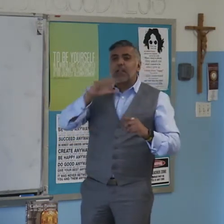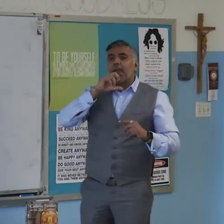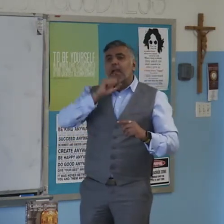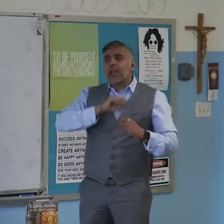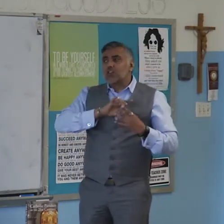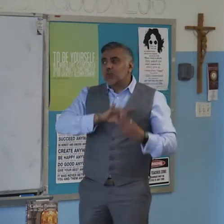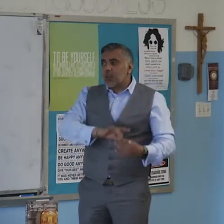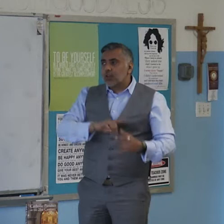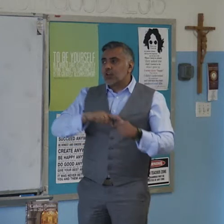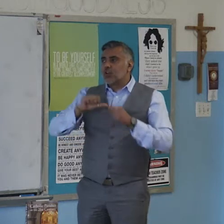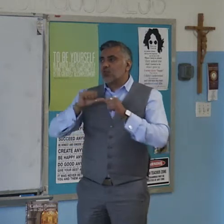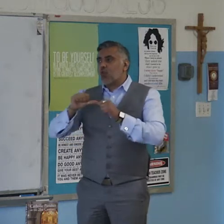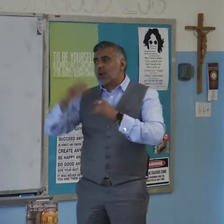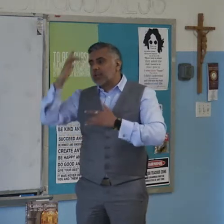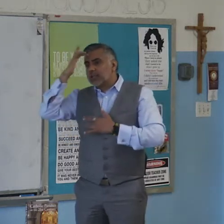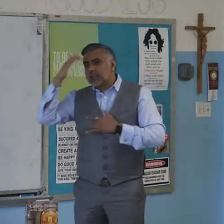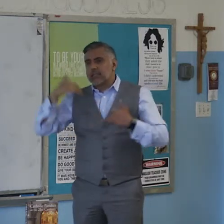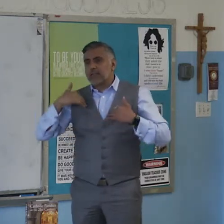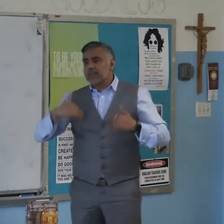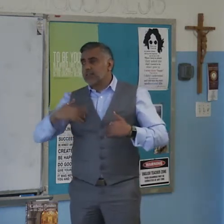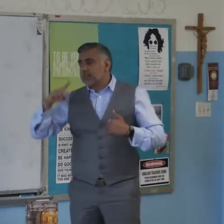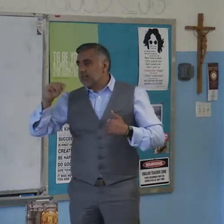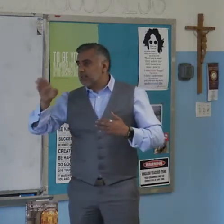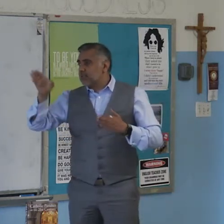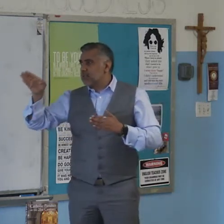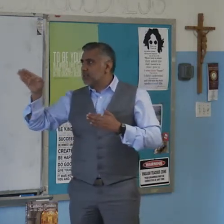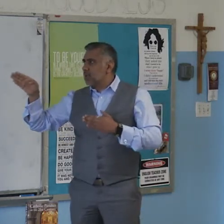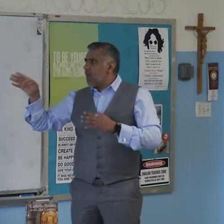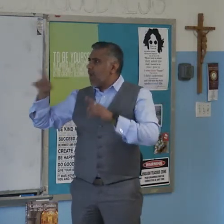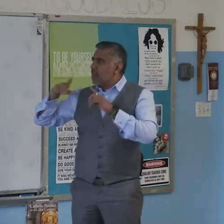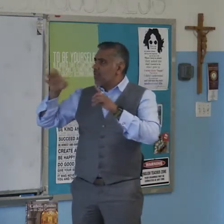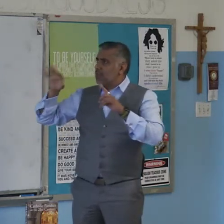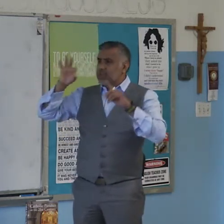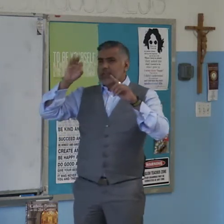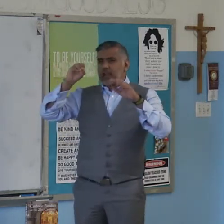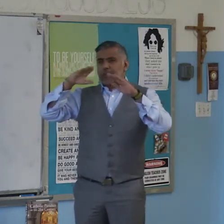illness, physical disabilities, and then, you know, once you get below the 90%, then